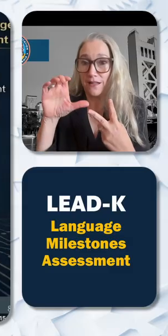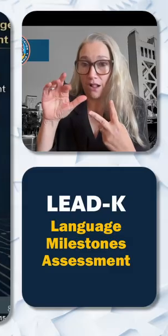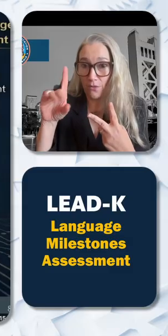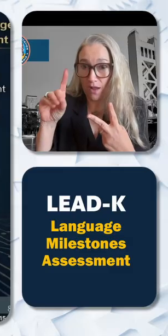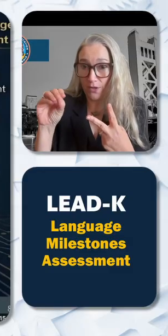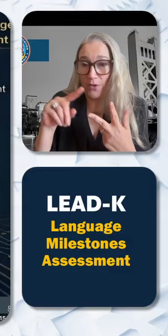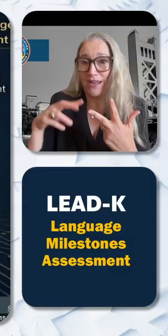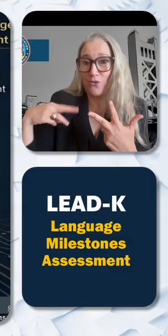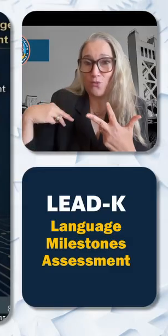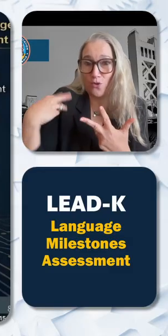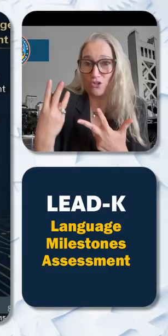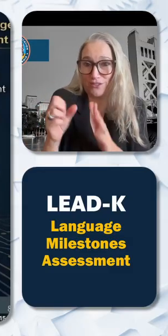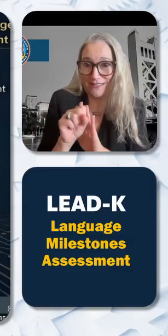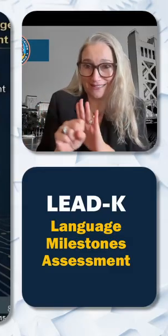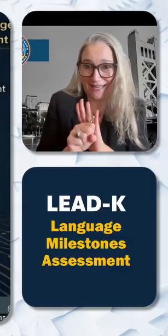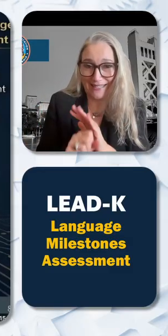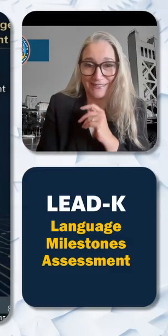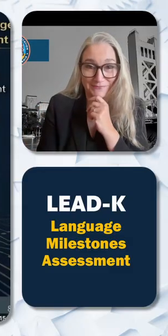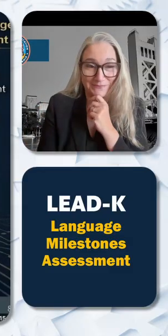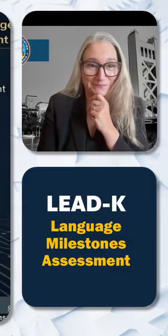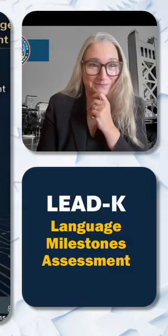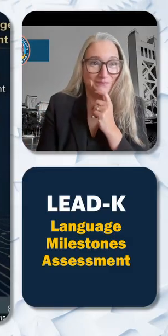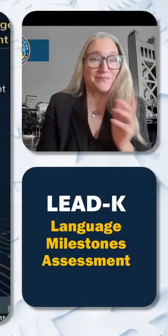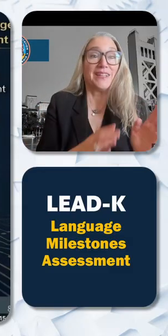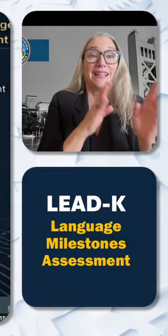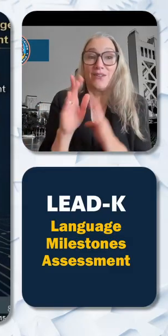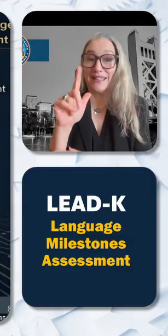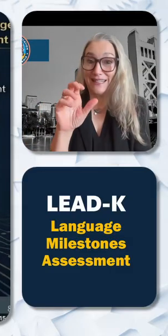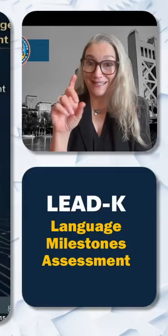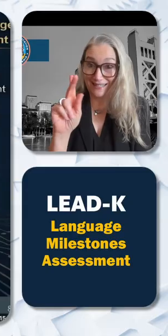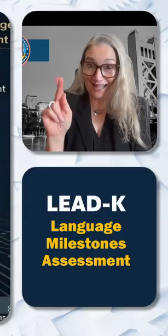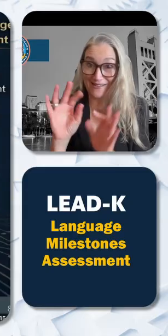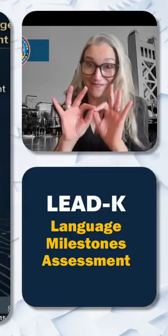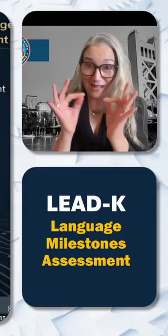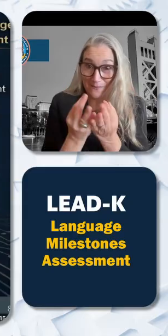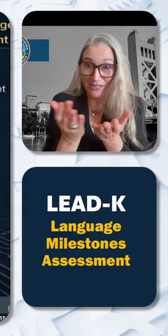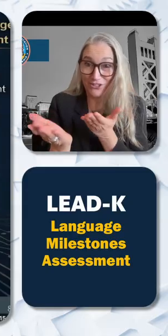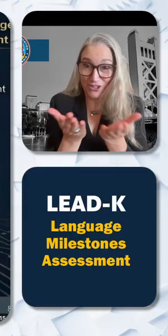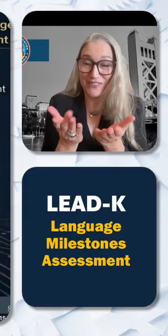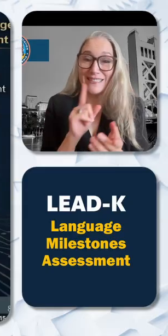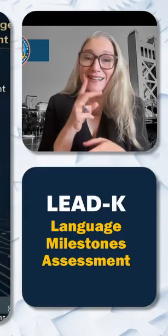One is Illinois, the other is Colorado, and the third one is Washington State.